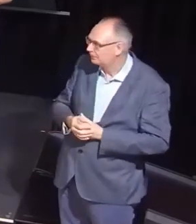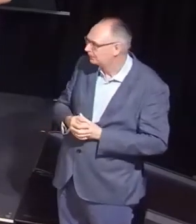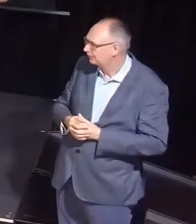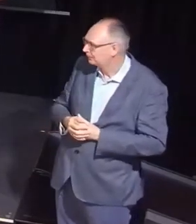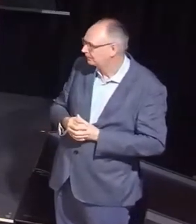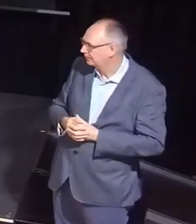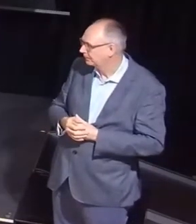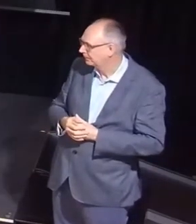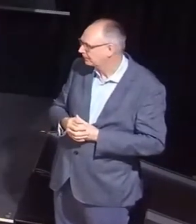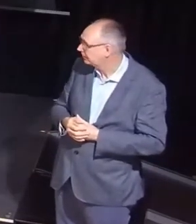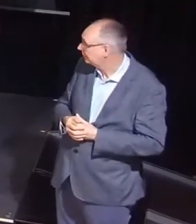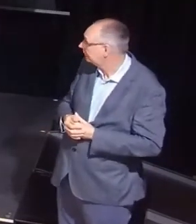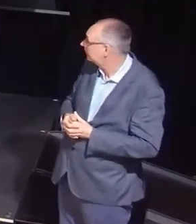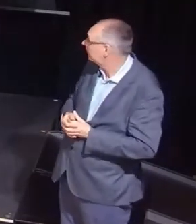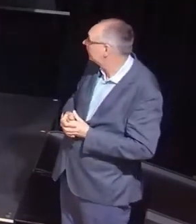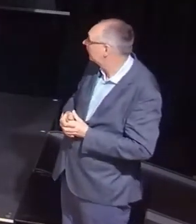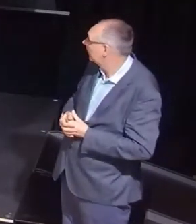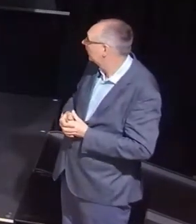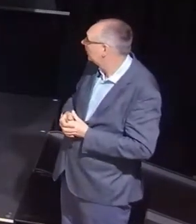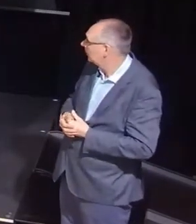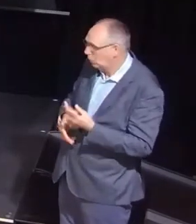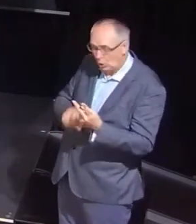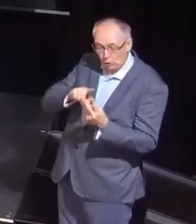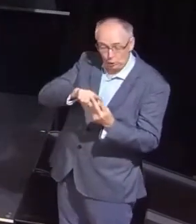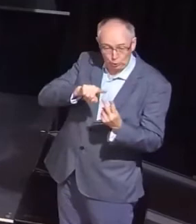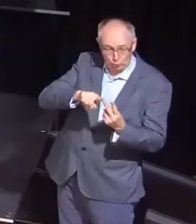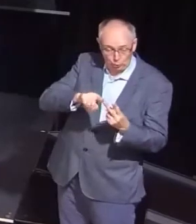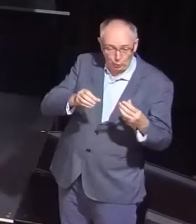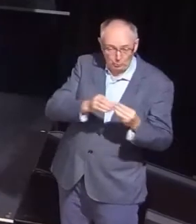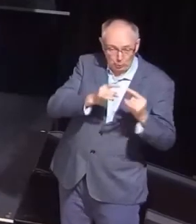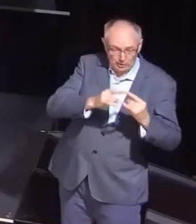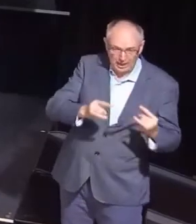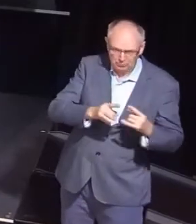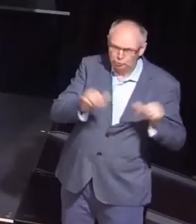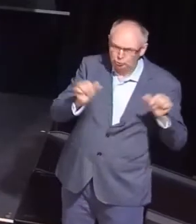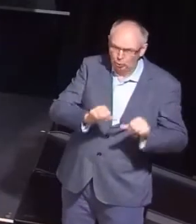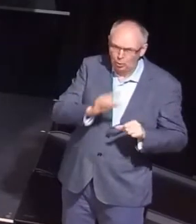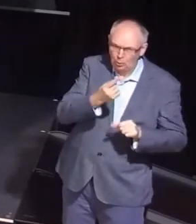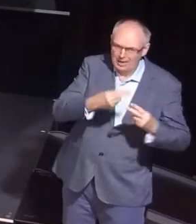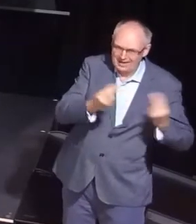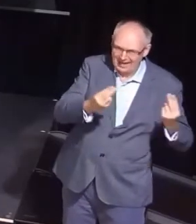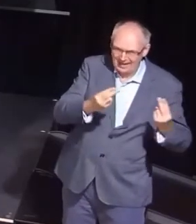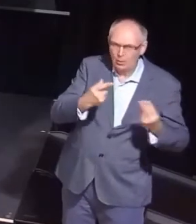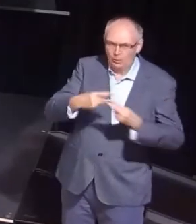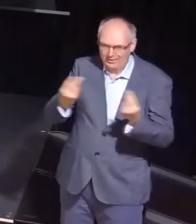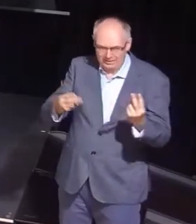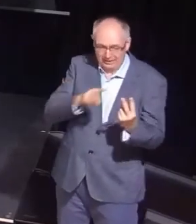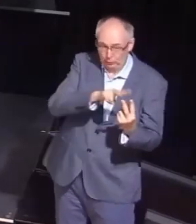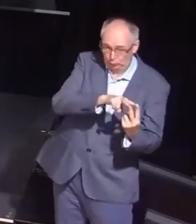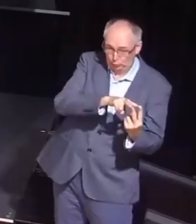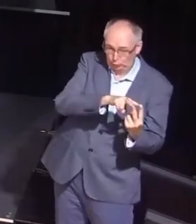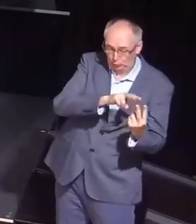Now our first two boot camps were real short. They were those one-day empathy-building ones but... ..we kept seeing...